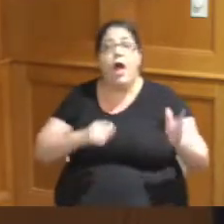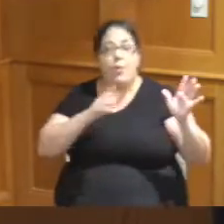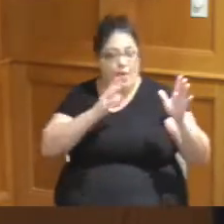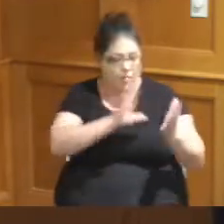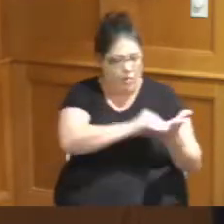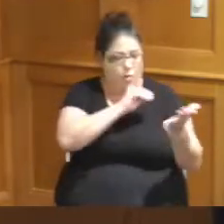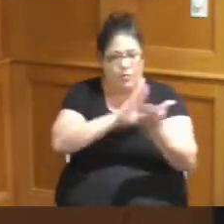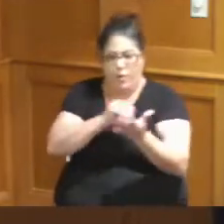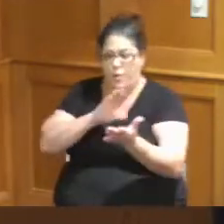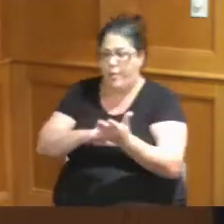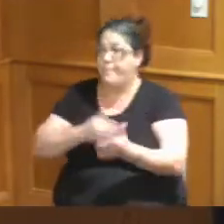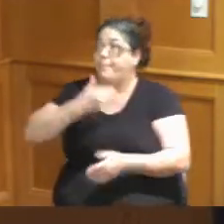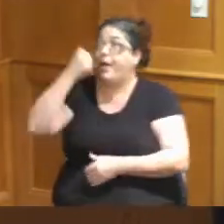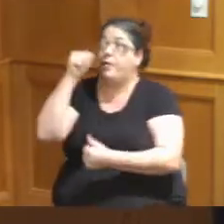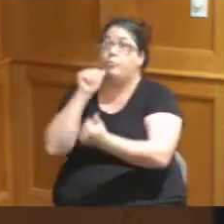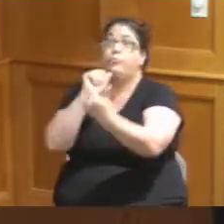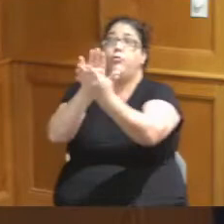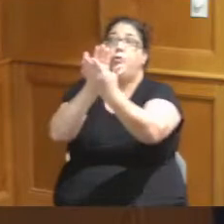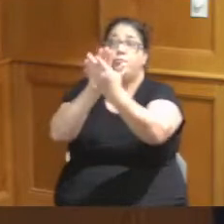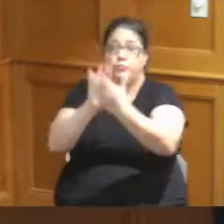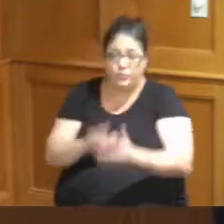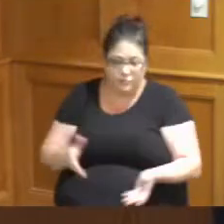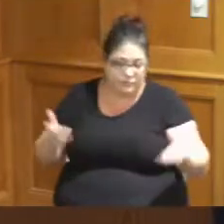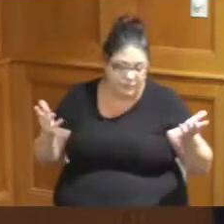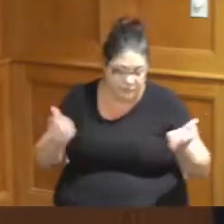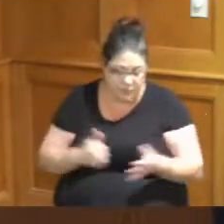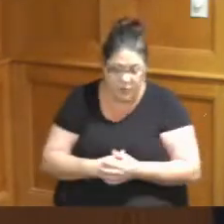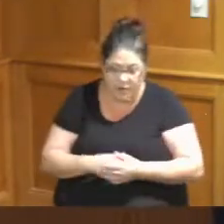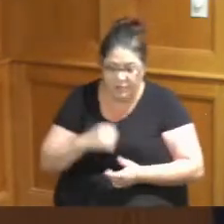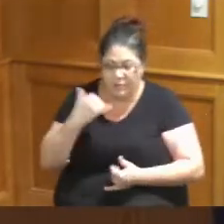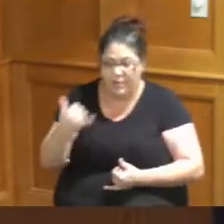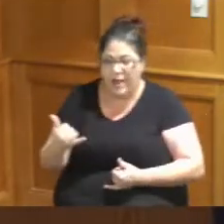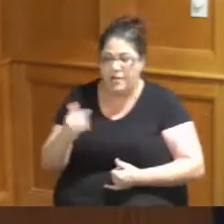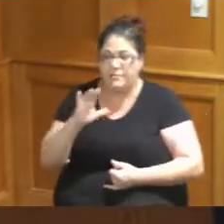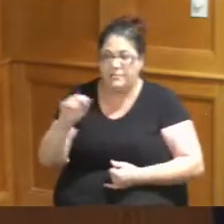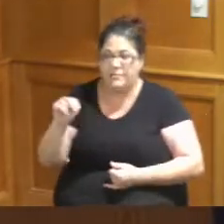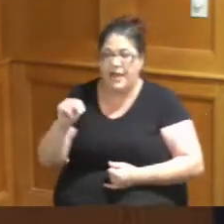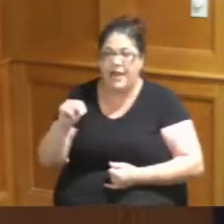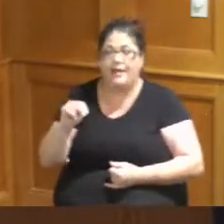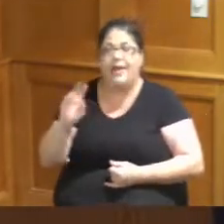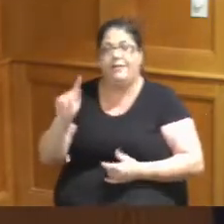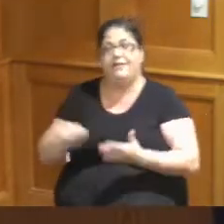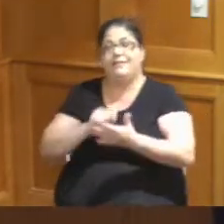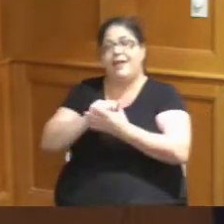gonna we were expanding our Convention Center CincinnatI was a vice versatile it's a better